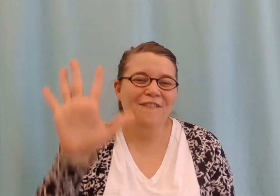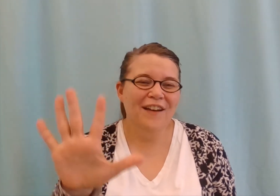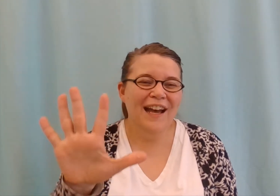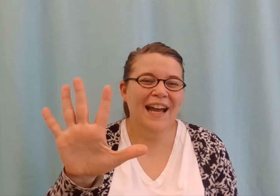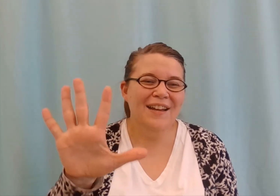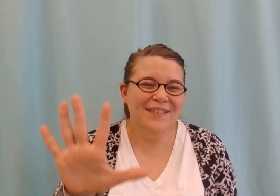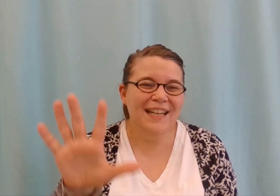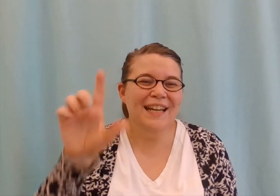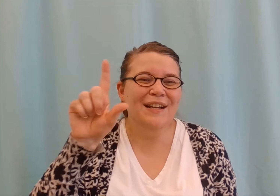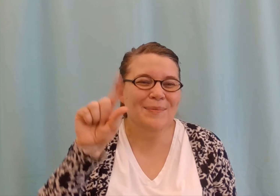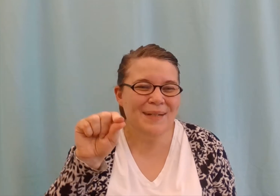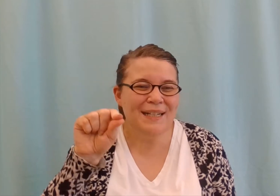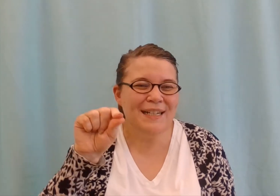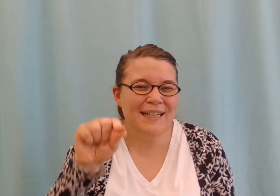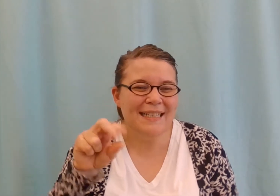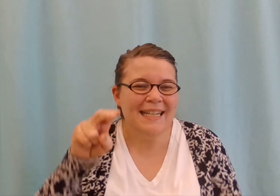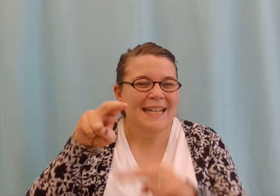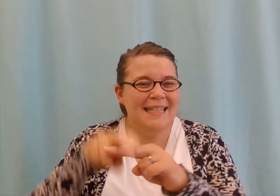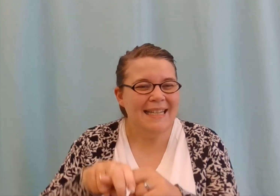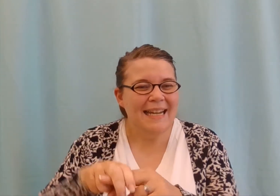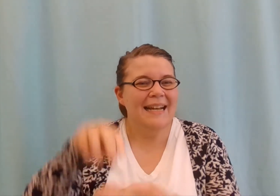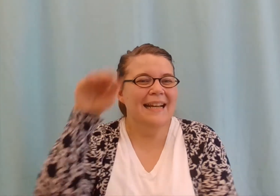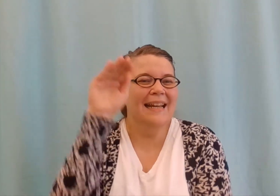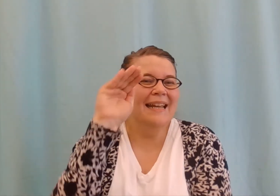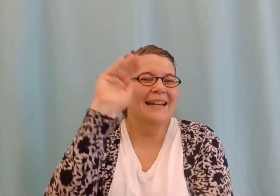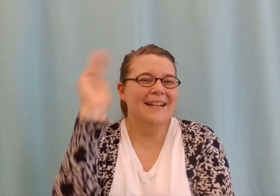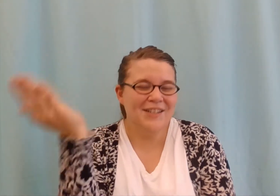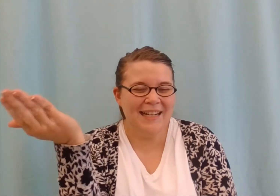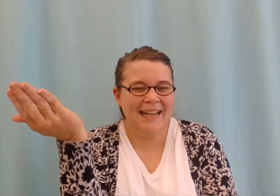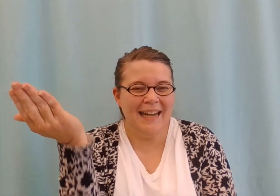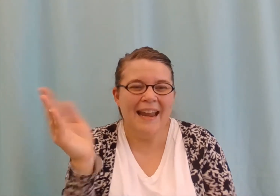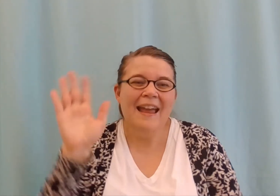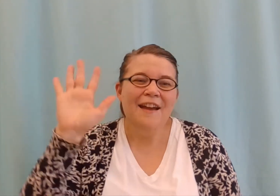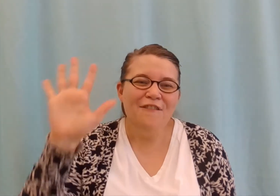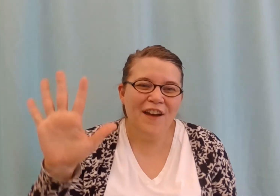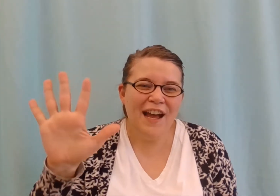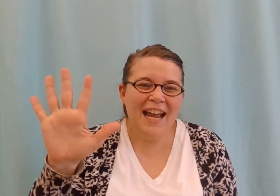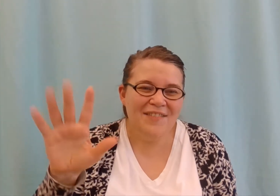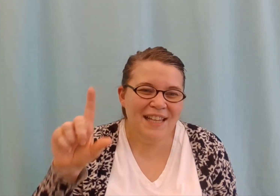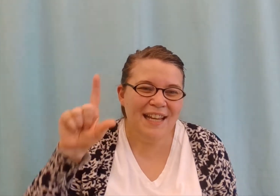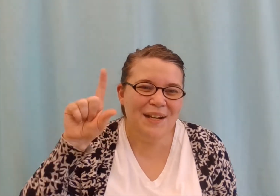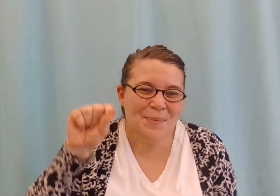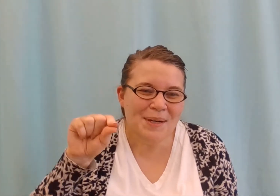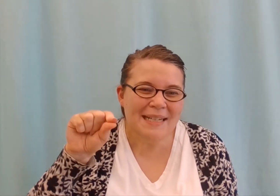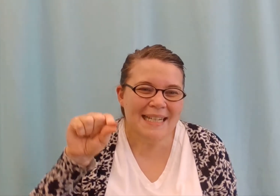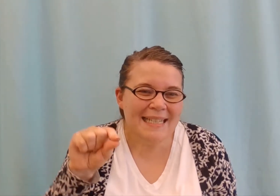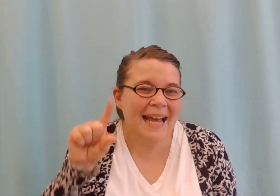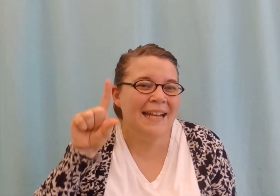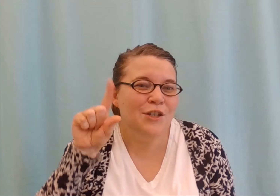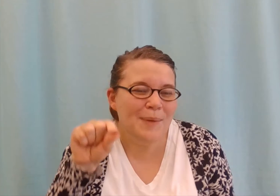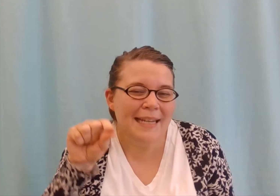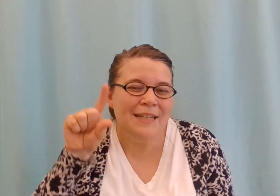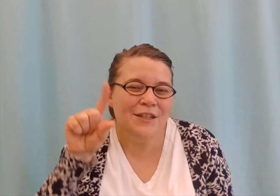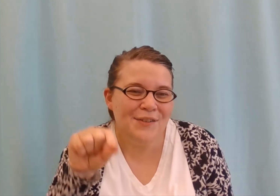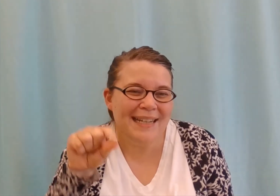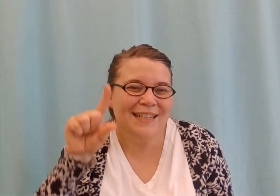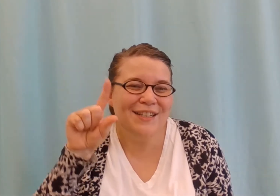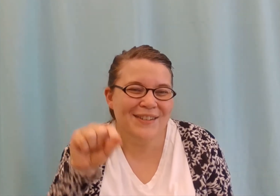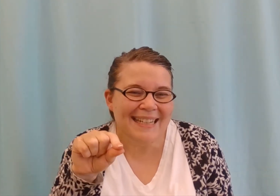five little birds sitting in a tree. Five little birds, they said "tweet, tweet, tweet."